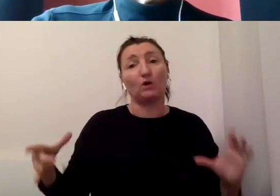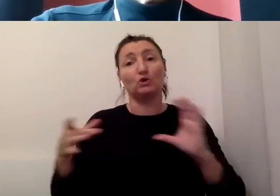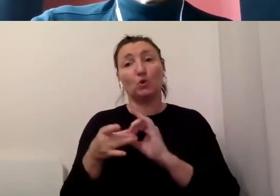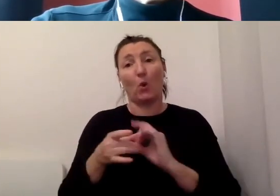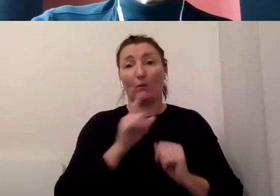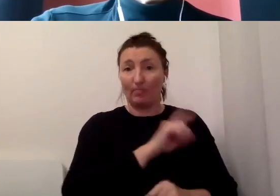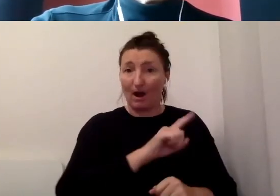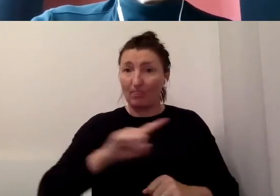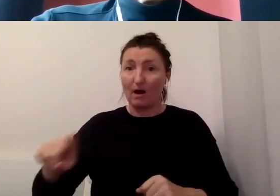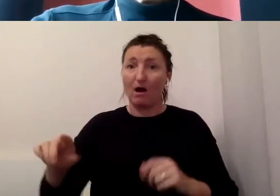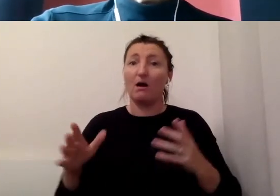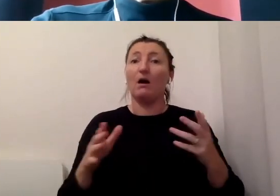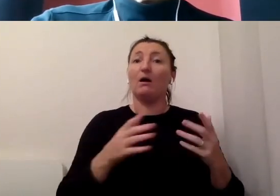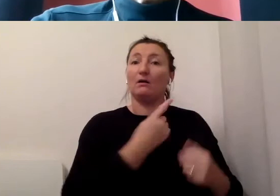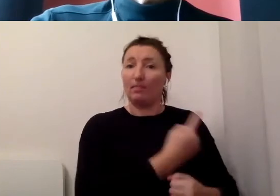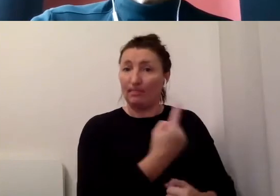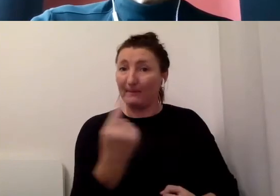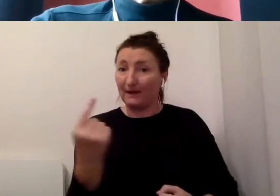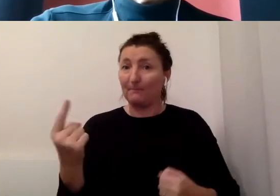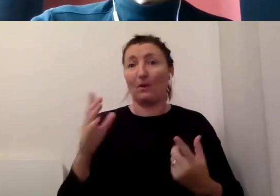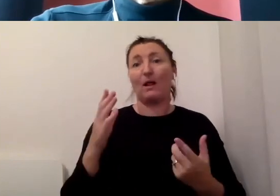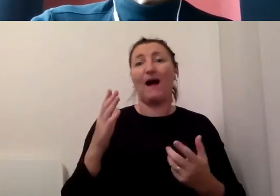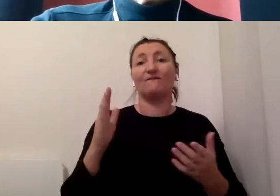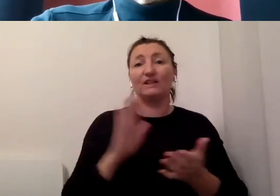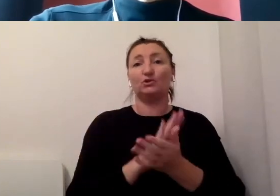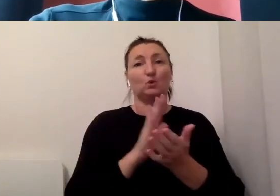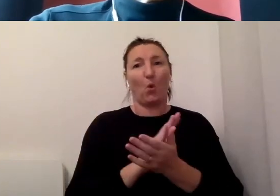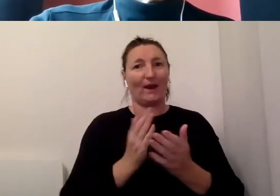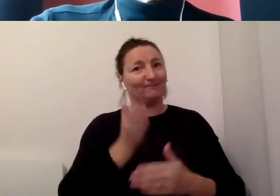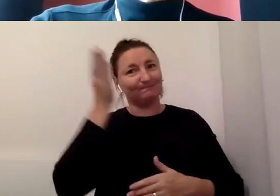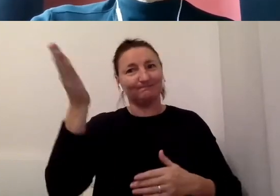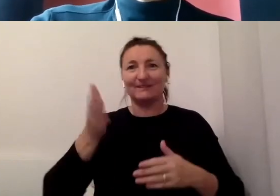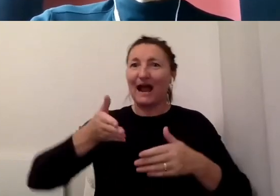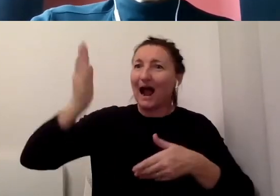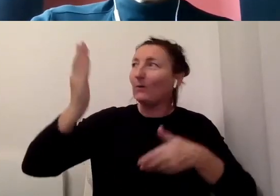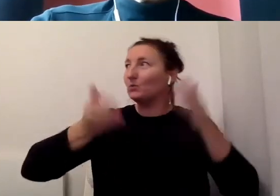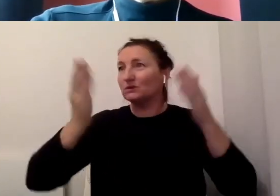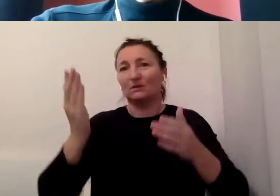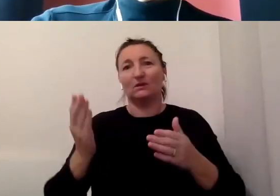people can enjoy the same experiences as anyone else and she wants people who are good at talking